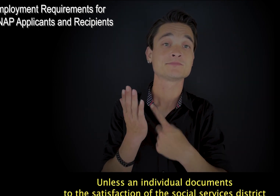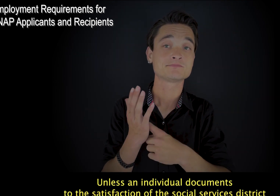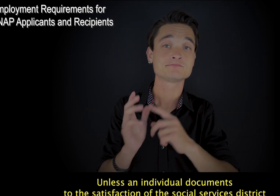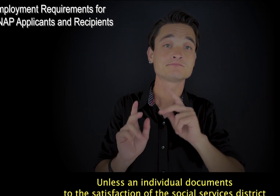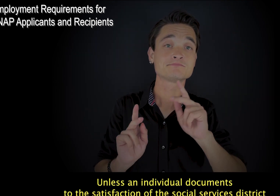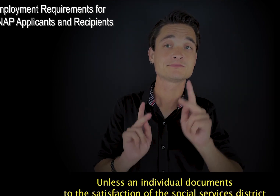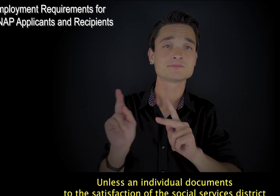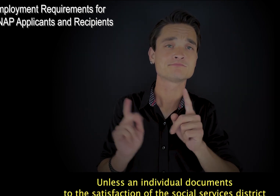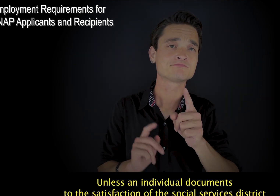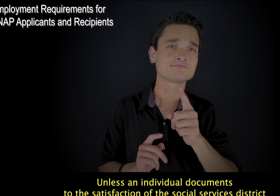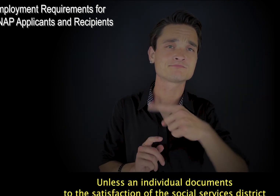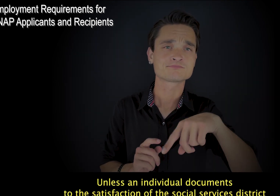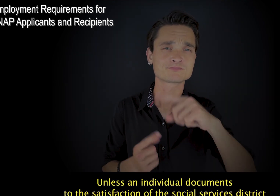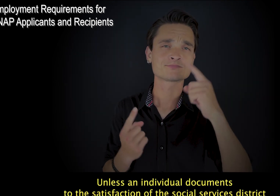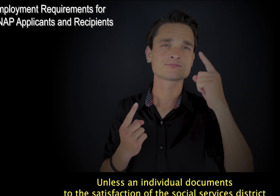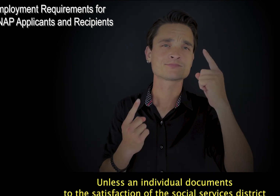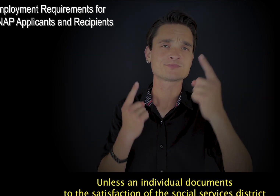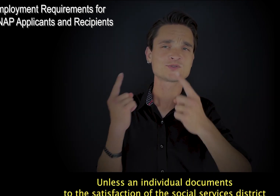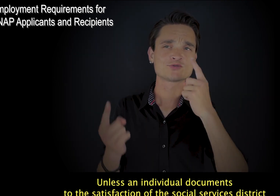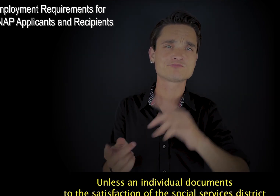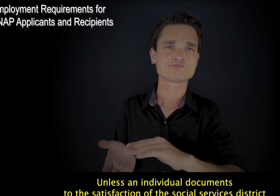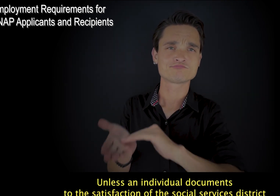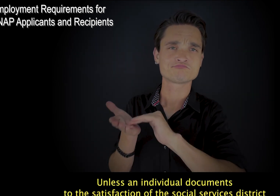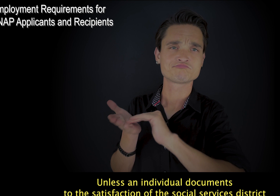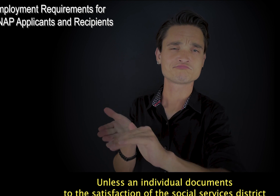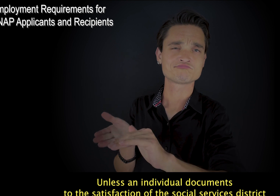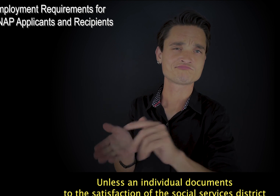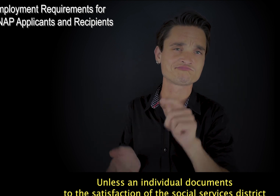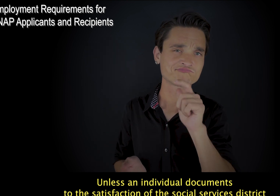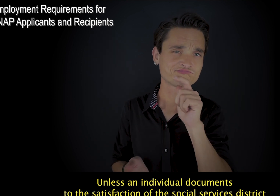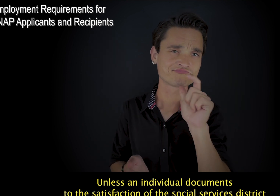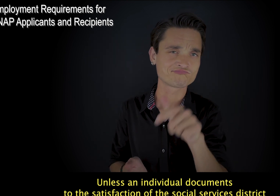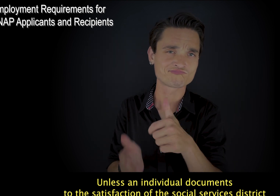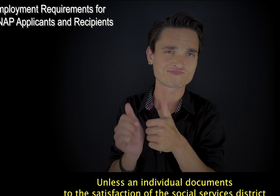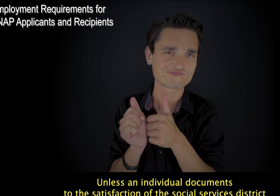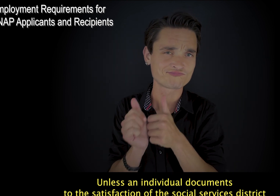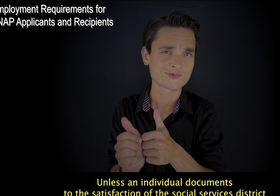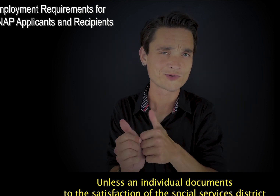Unless an individual documents to the satisfaction of the social services district